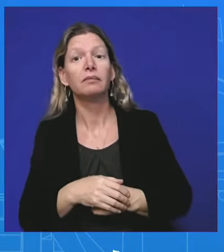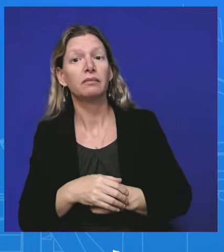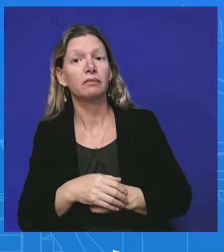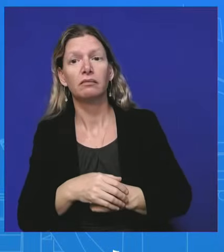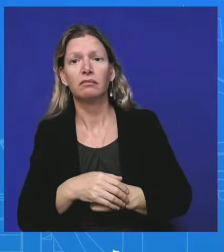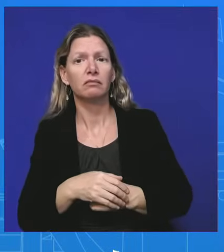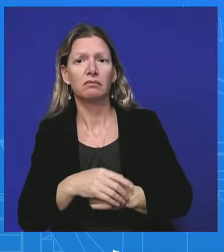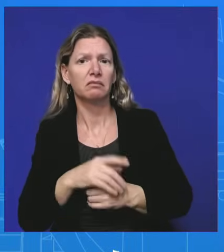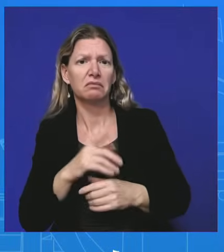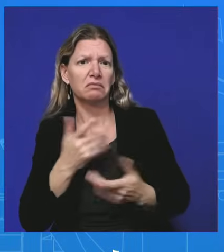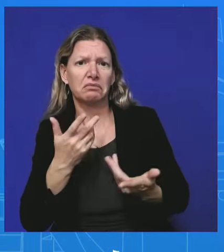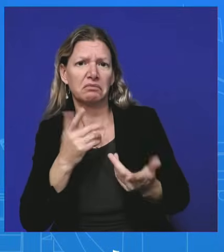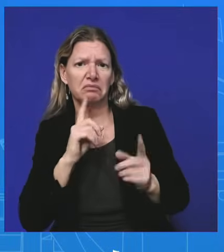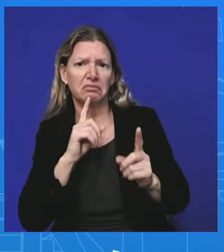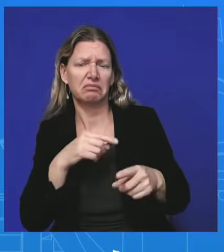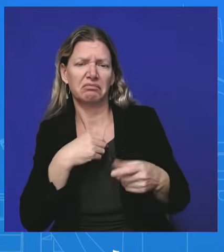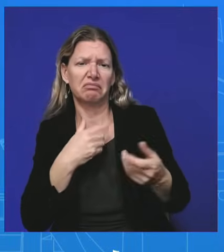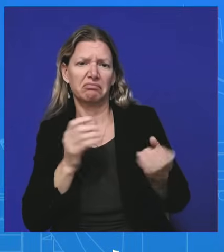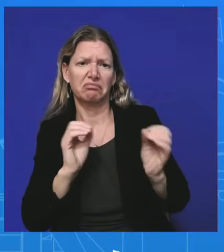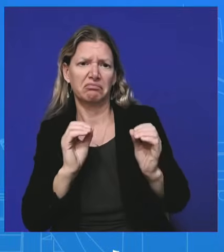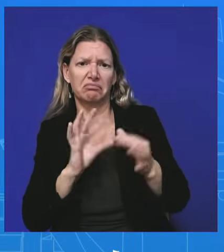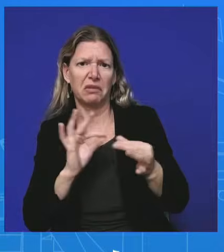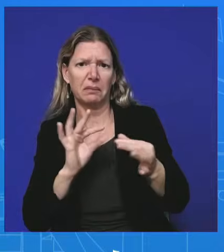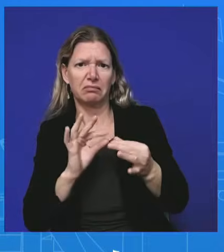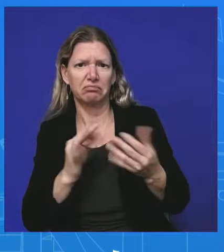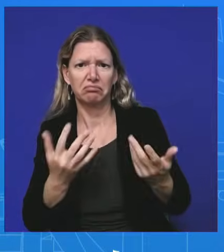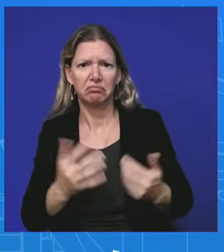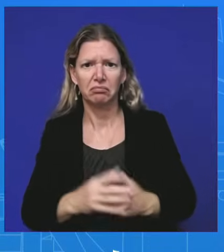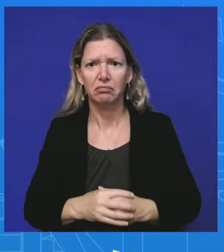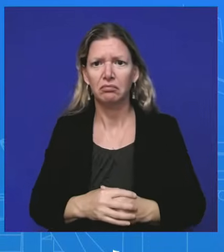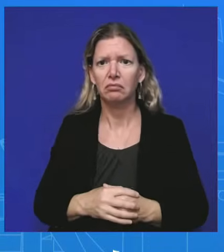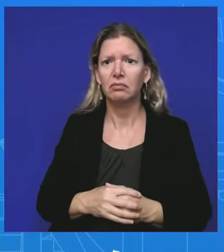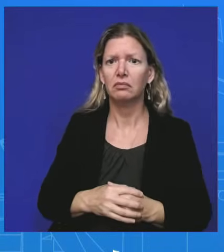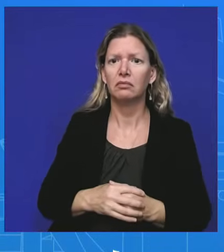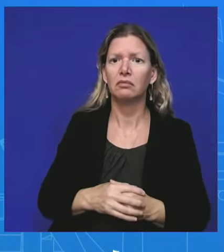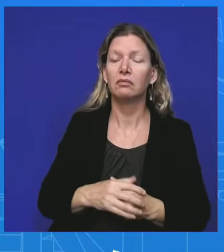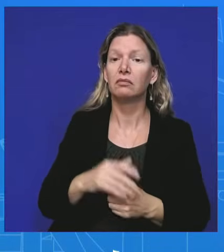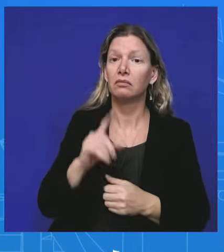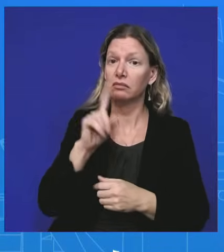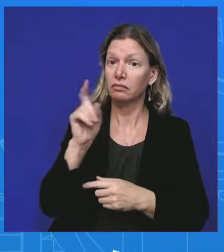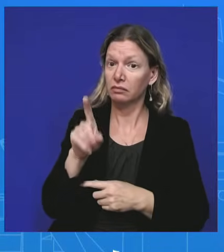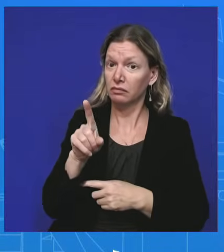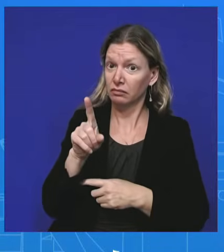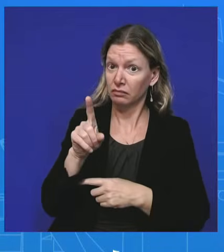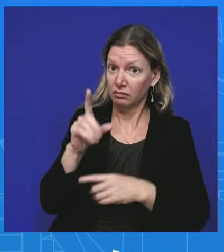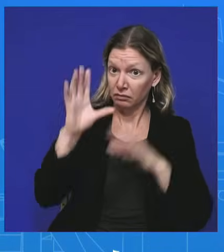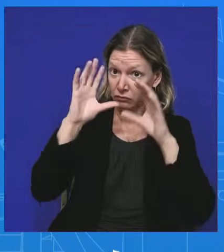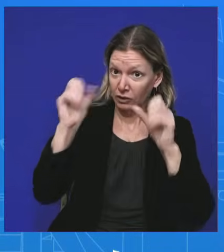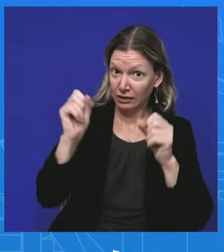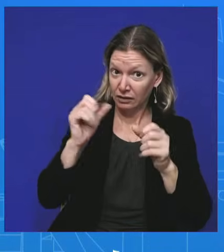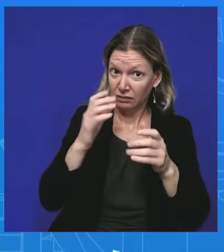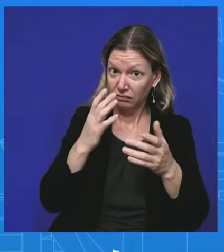Ms. Jean-Pierre: Yeah. The Press: -- if there are disruptive demonstrations. So, is the President prepared that that could potentially happen in the middle of his speech?